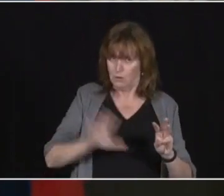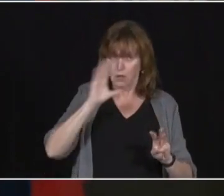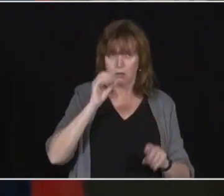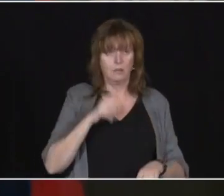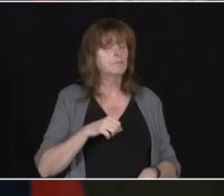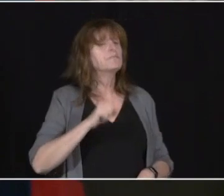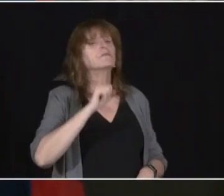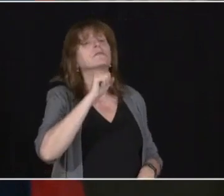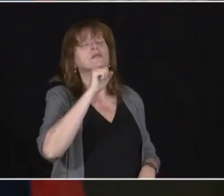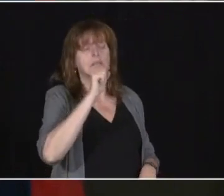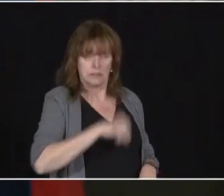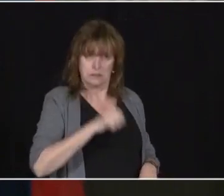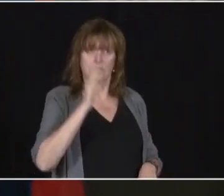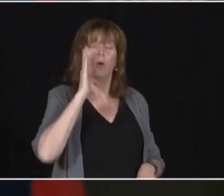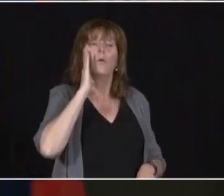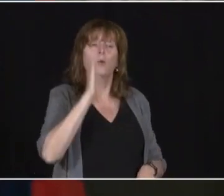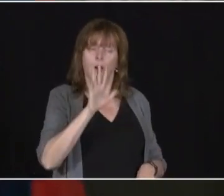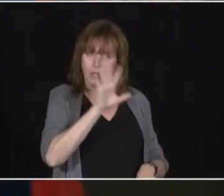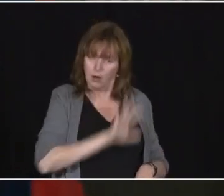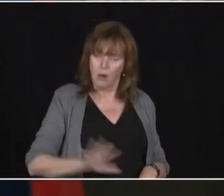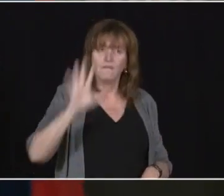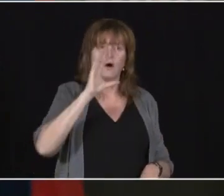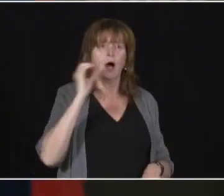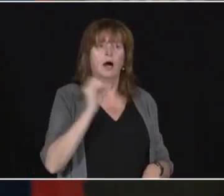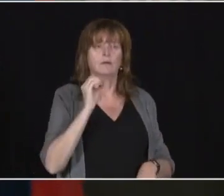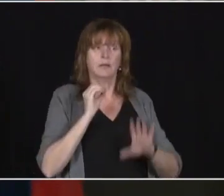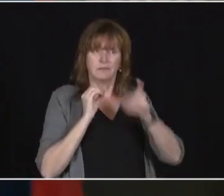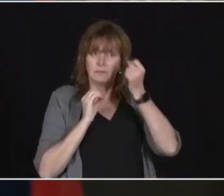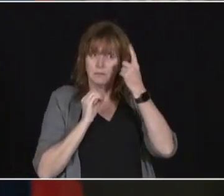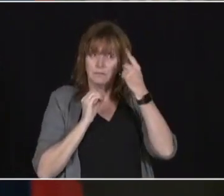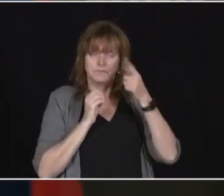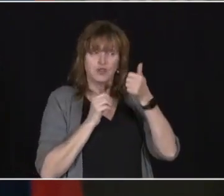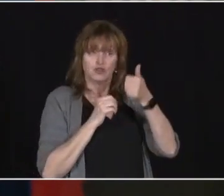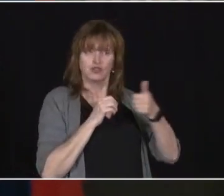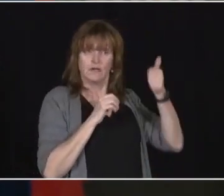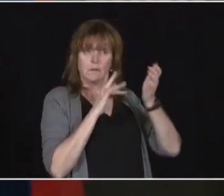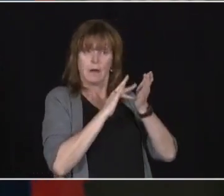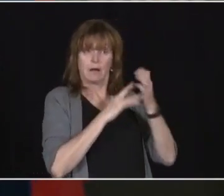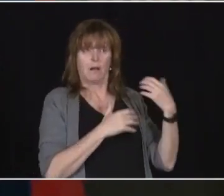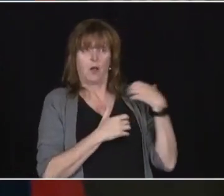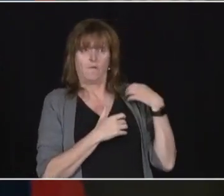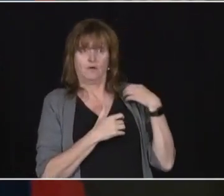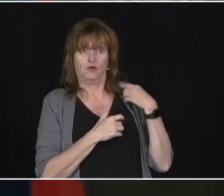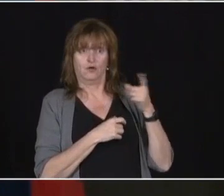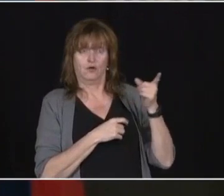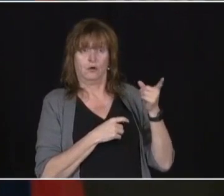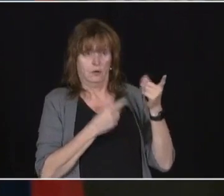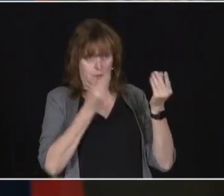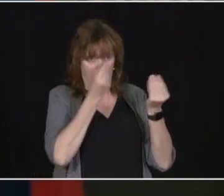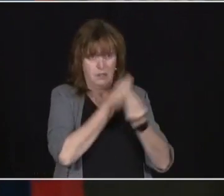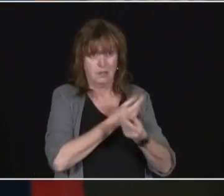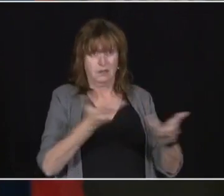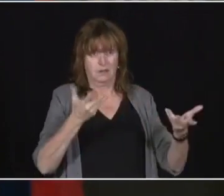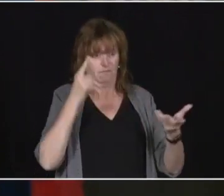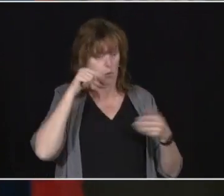Ontario. I would just tell you the directive that he has sent out for this weekend that we are going into the senior homes